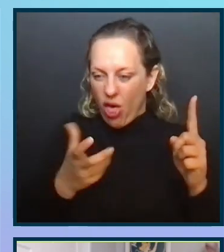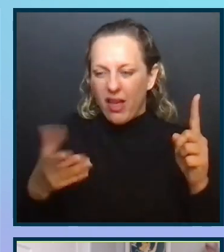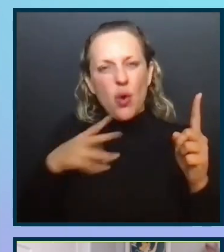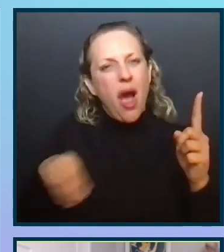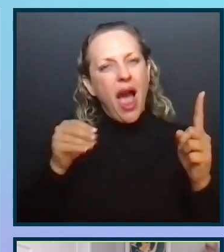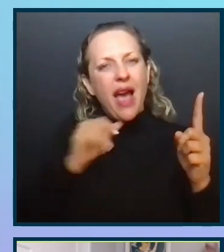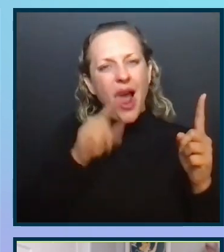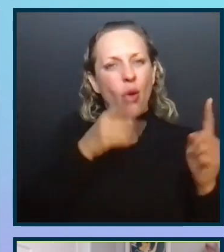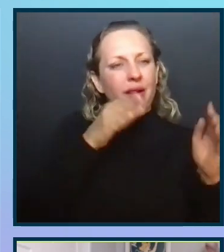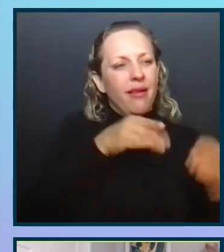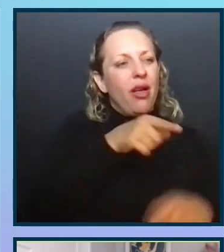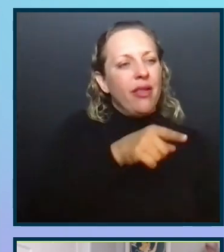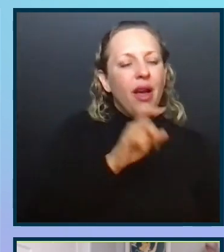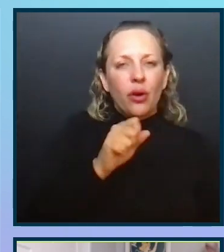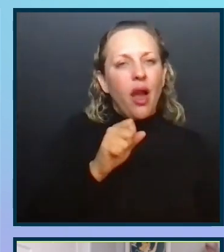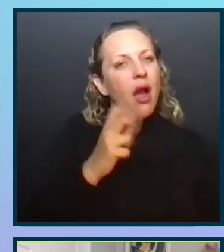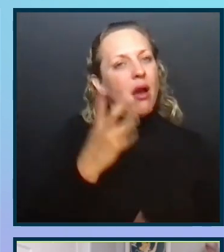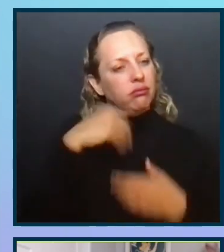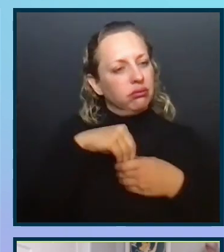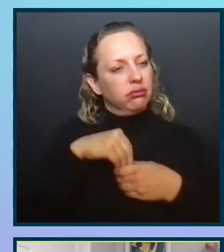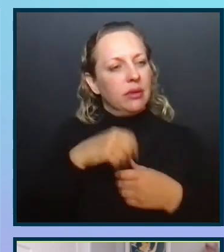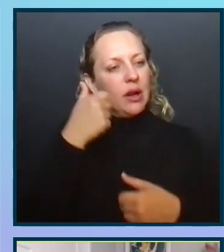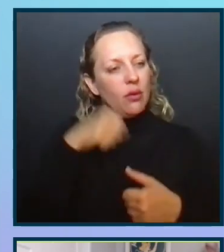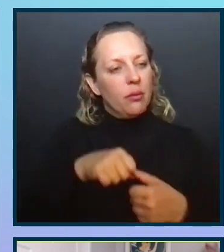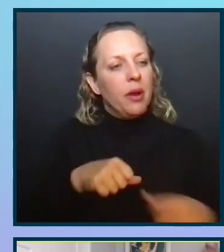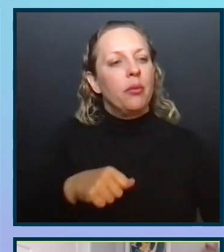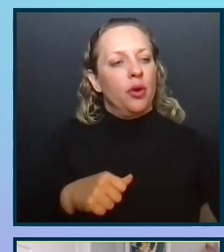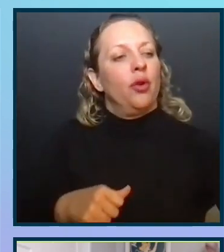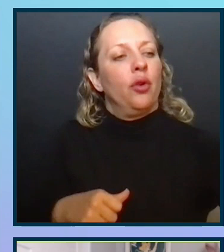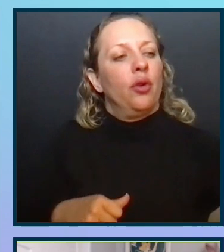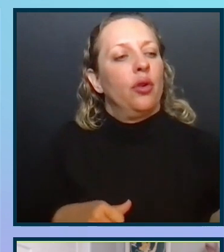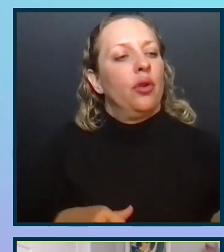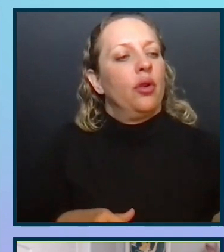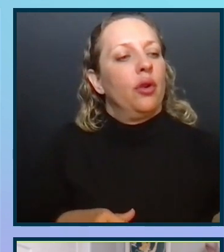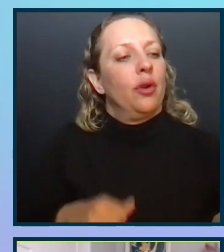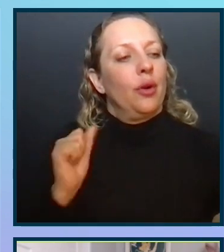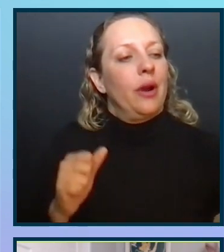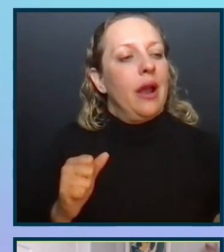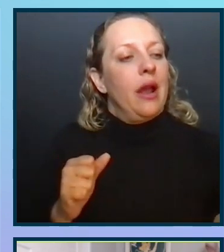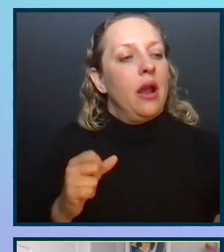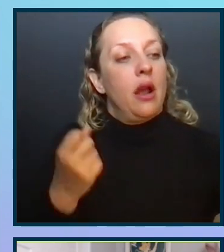And also remember that design roles can be intersectional. So you may find as a designer,